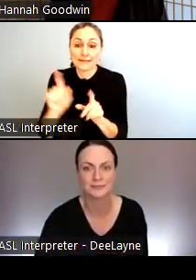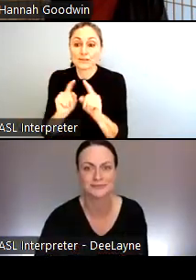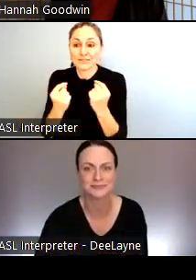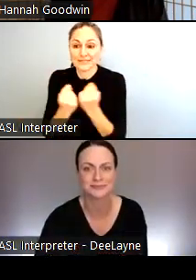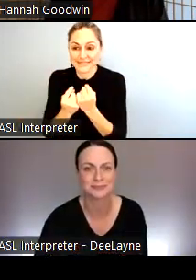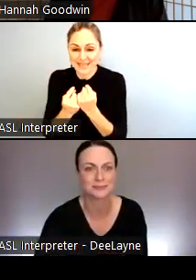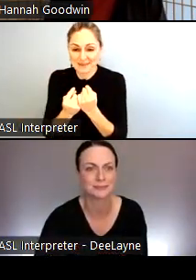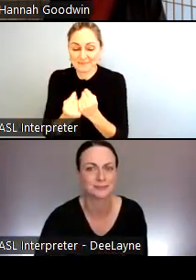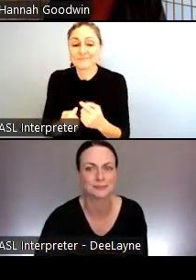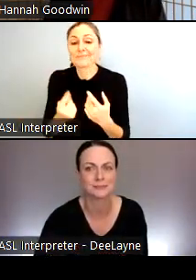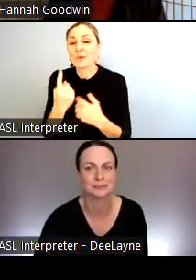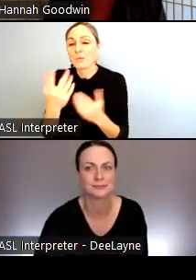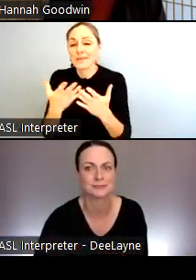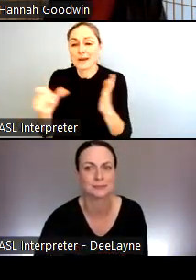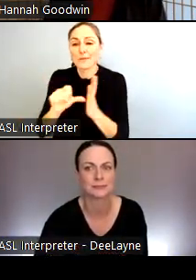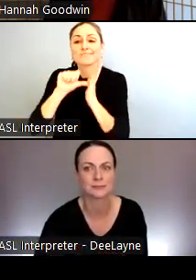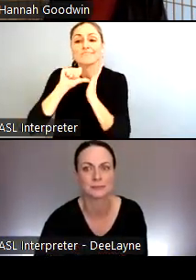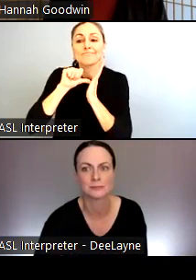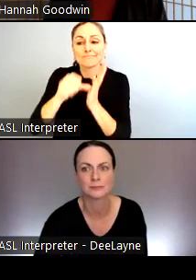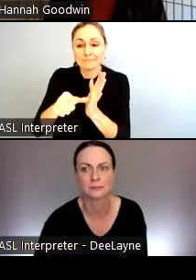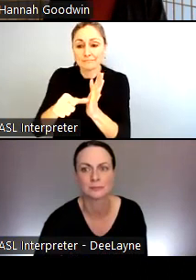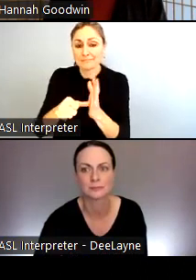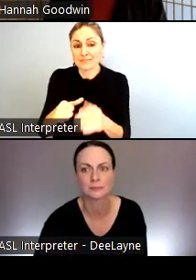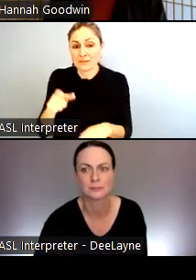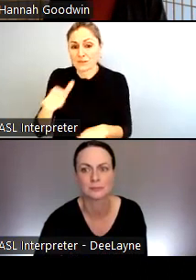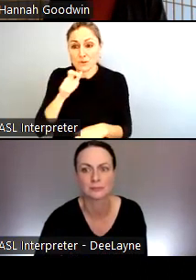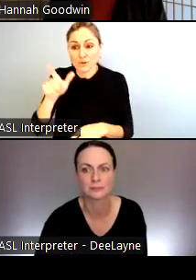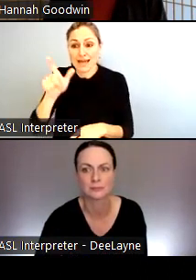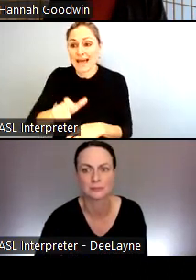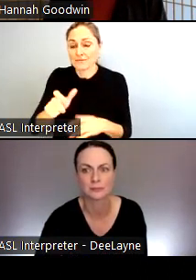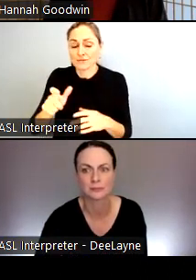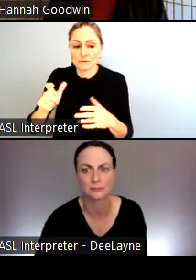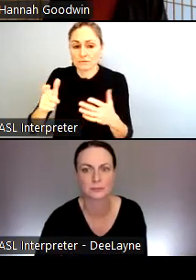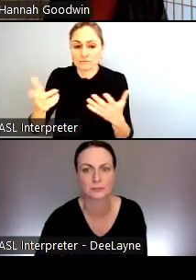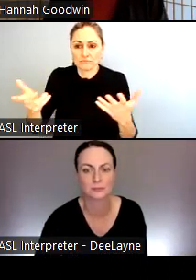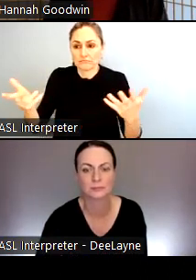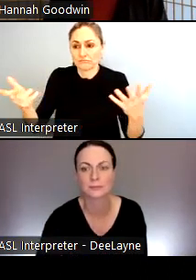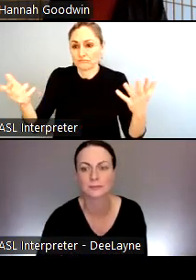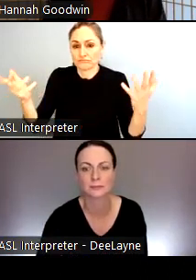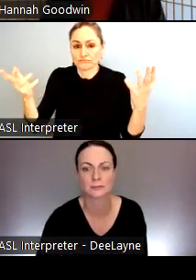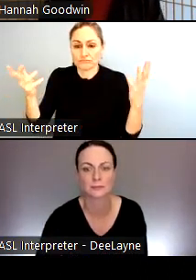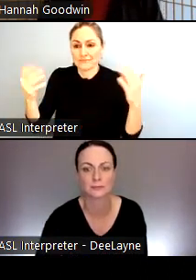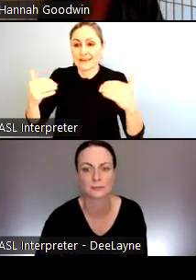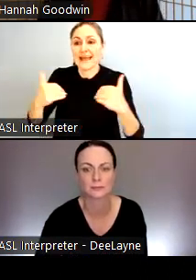And one thing I wanna stress here is that you don't actually have to have everyone